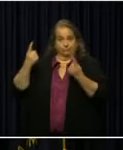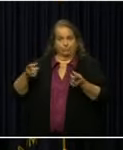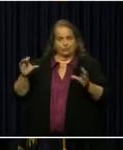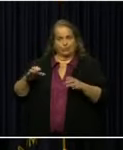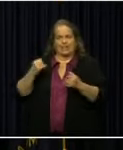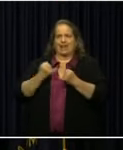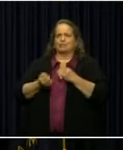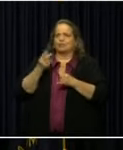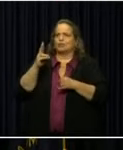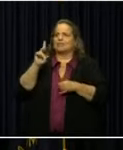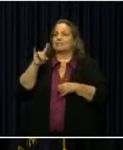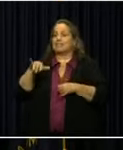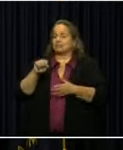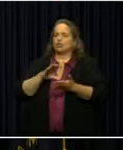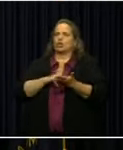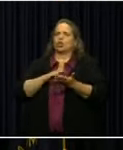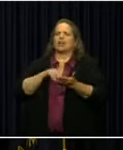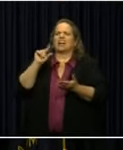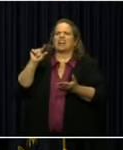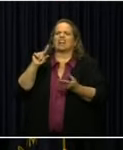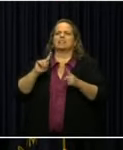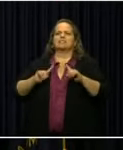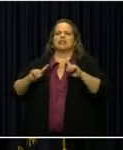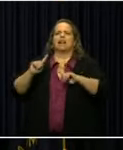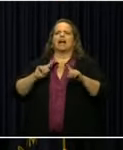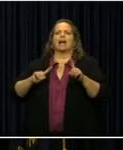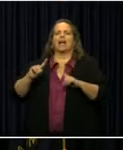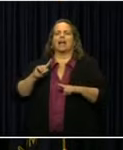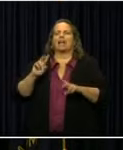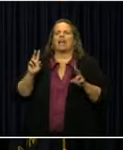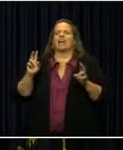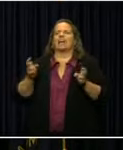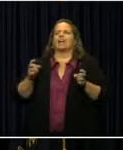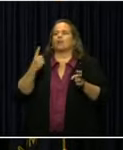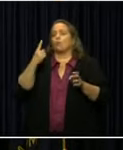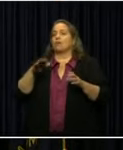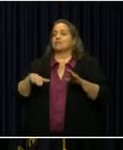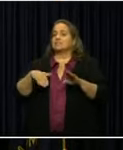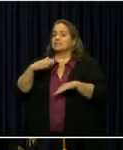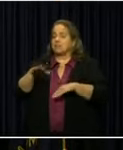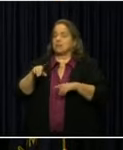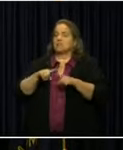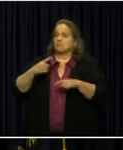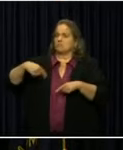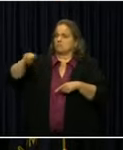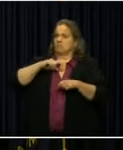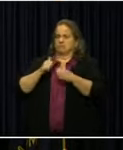BE RELYING ON ON TIMING OF WHEN AND HOW THAT WE CAN BEGIN TO